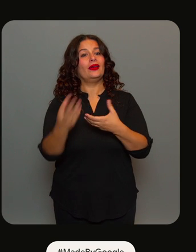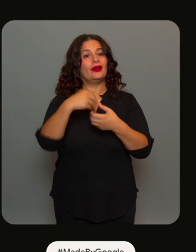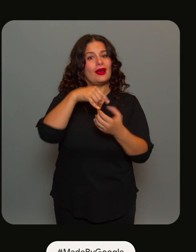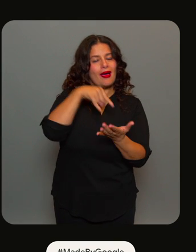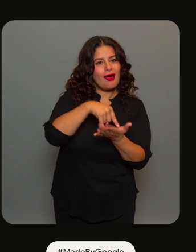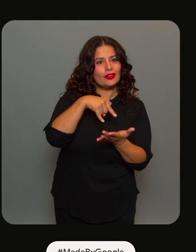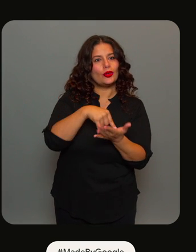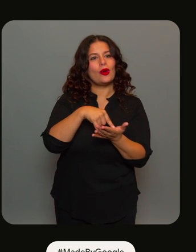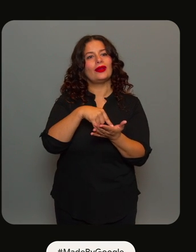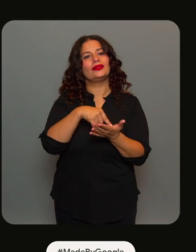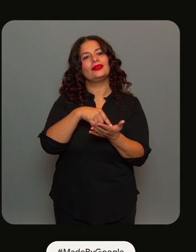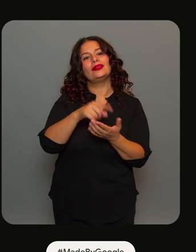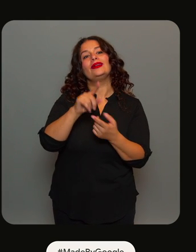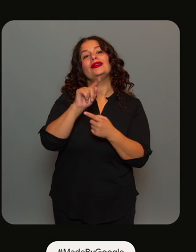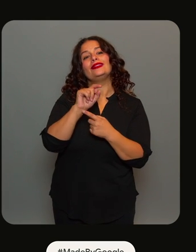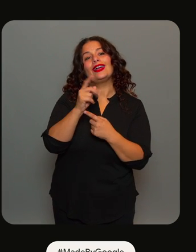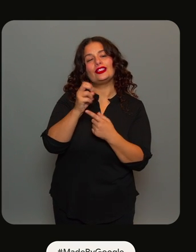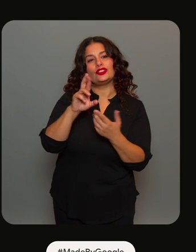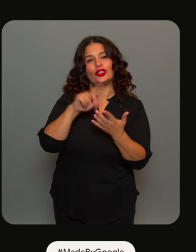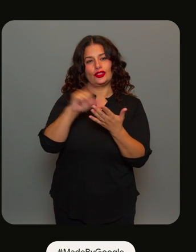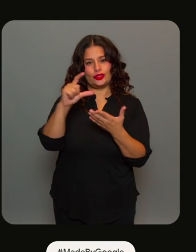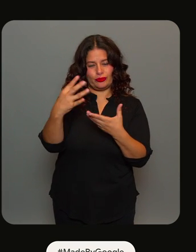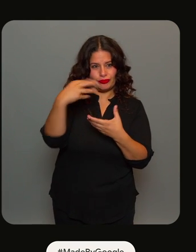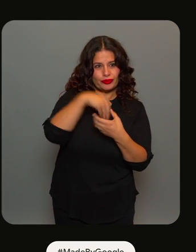intelligence, and our Pixel design.